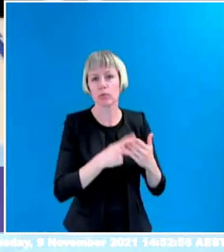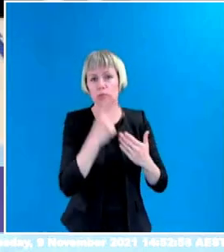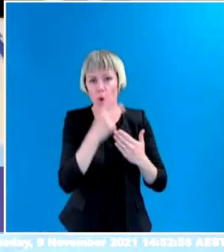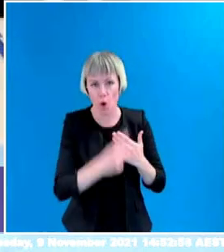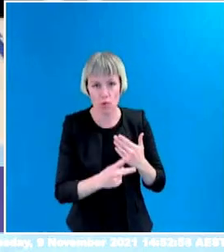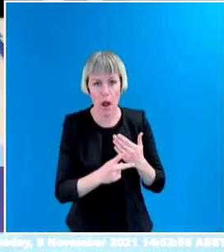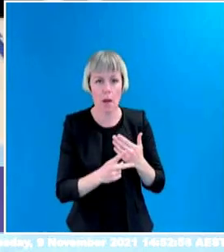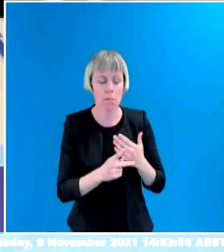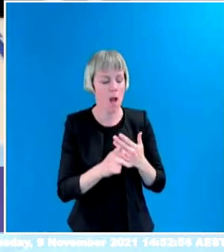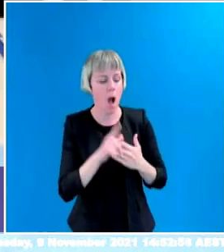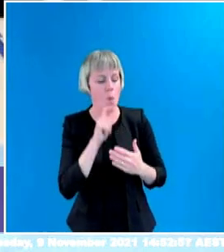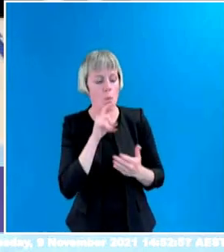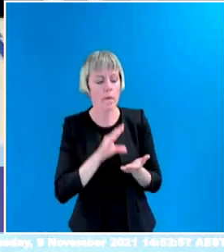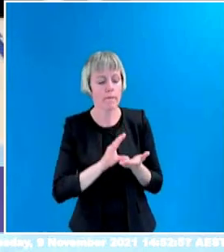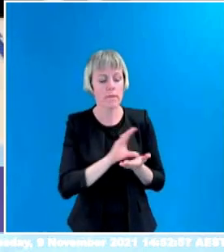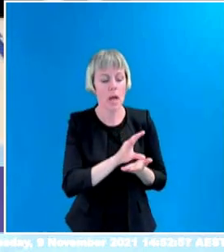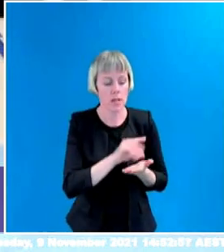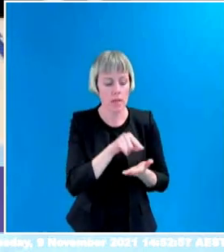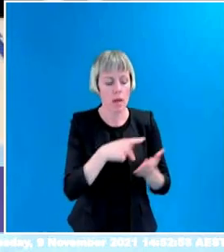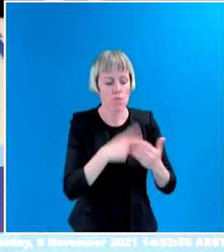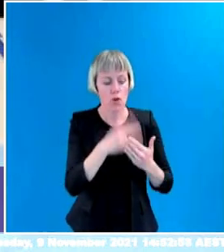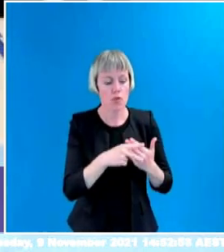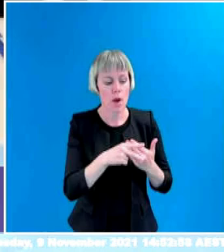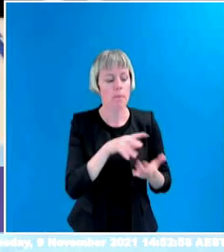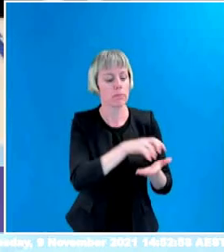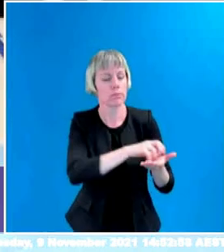at the totality of what government is attempting to achieve --- for example,